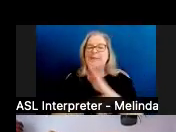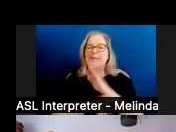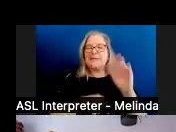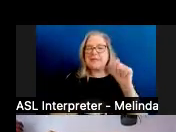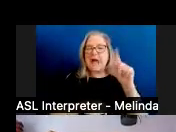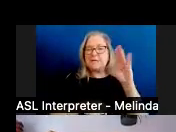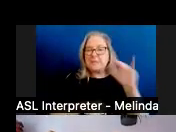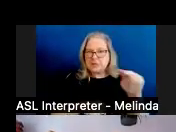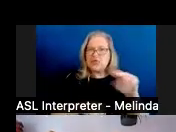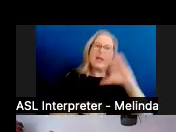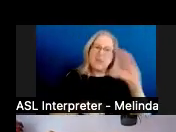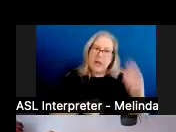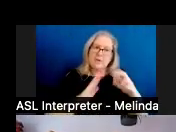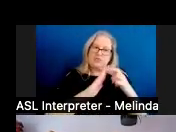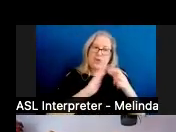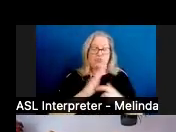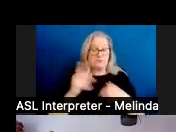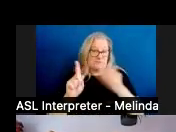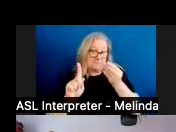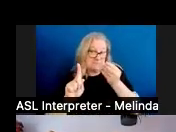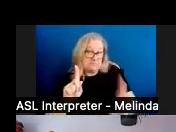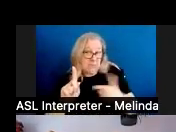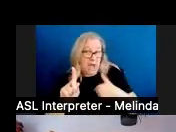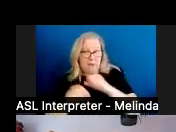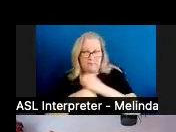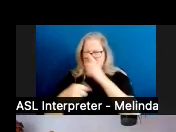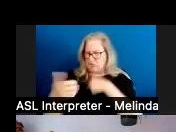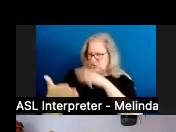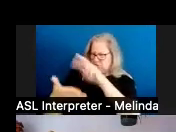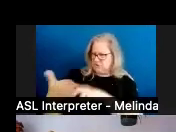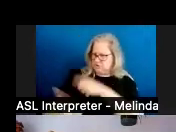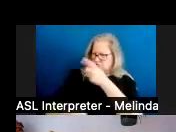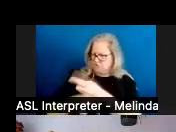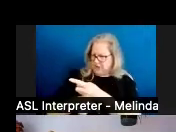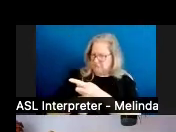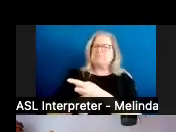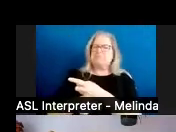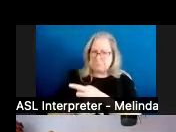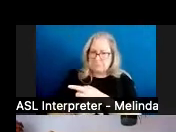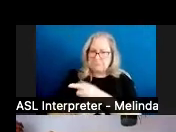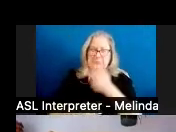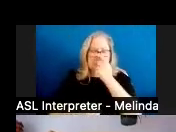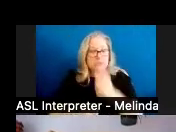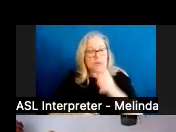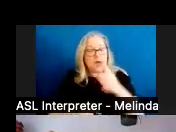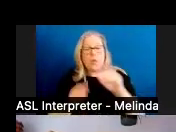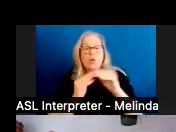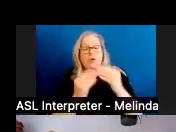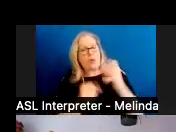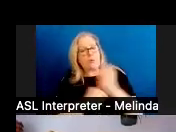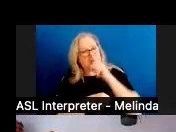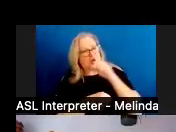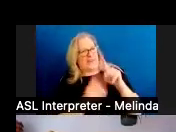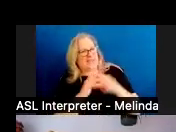I'm not going to lie. I read that one to make sure I got it right. Organizations want to make sure they start this process really early on.